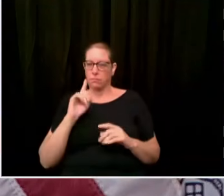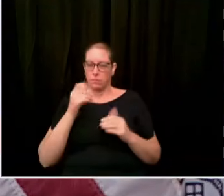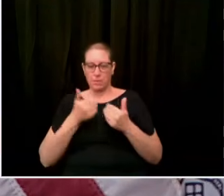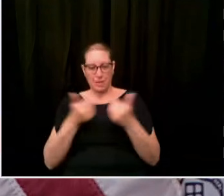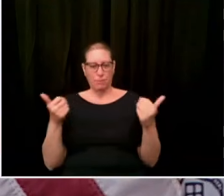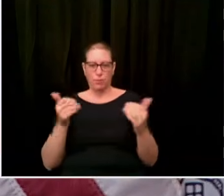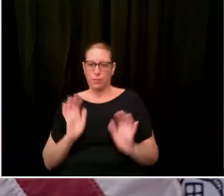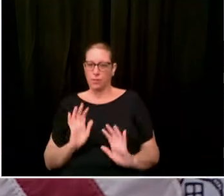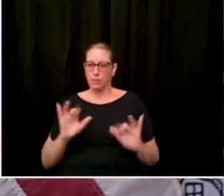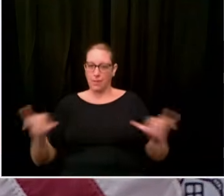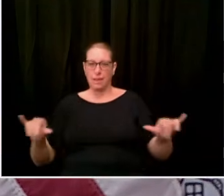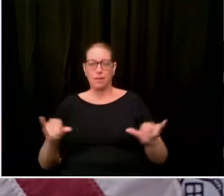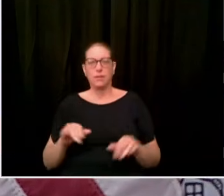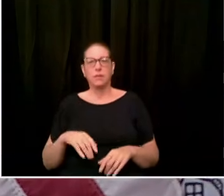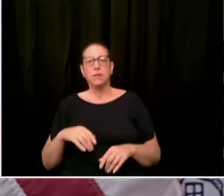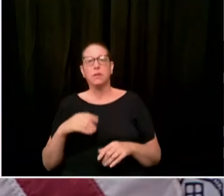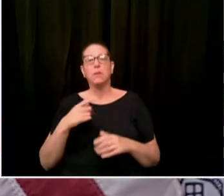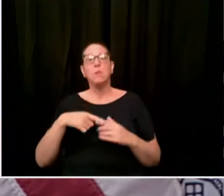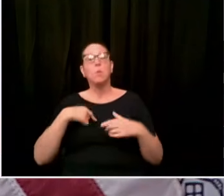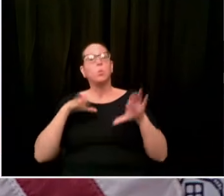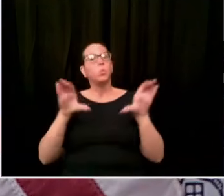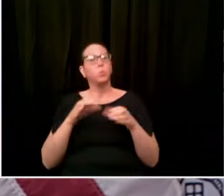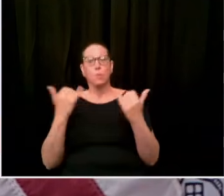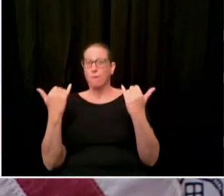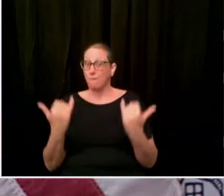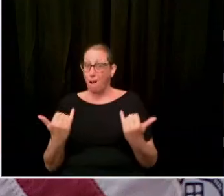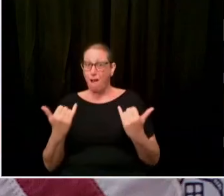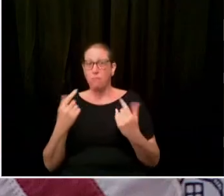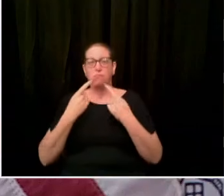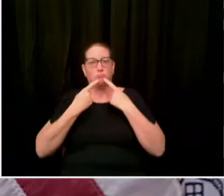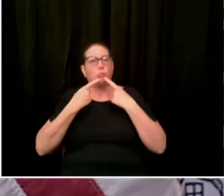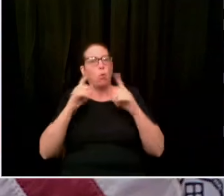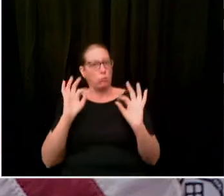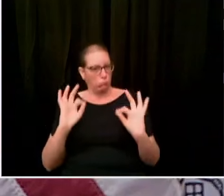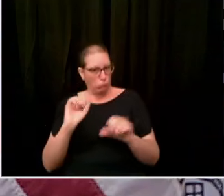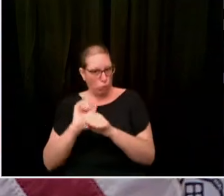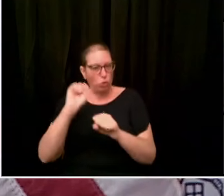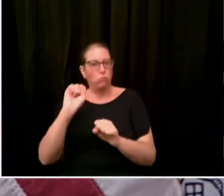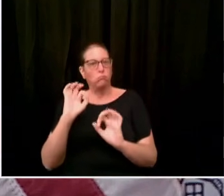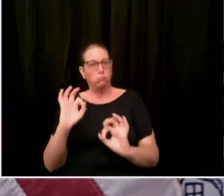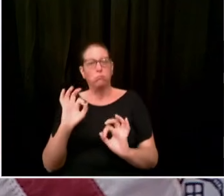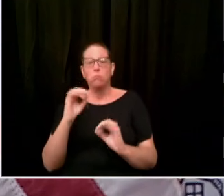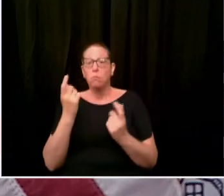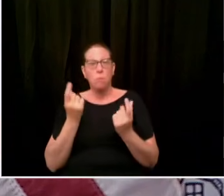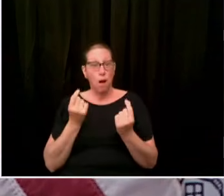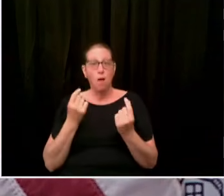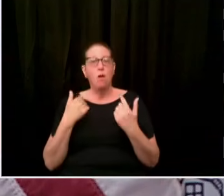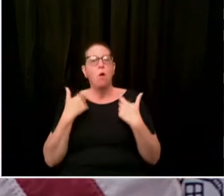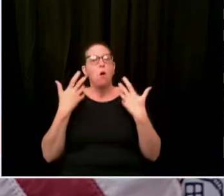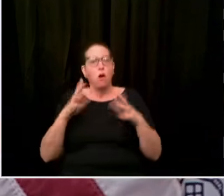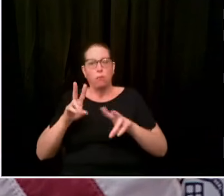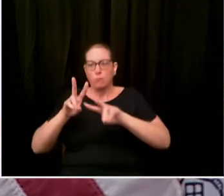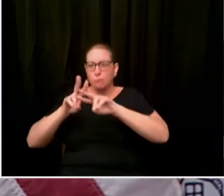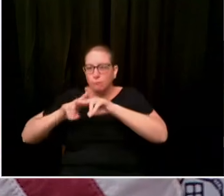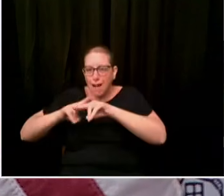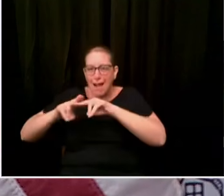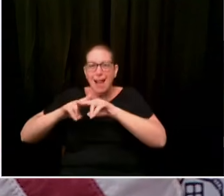BASIC GOODS AND GO BACK HOME. THIS IS WORKING. WE WANT TO KEEP IT THAT WAY. AGAIN, I DON'T WANT A LOT OF